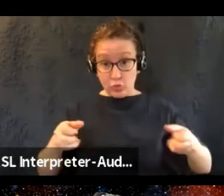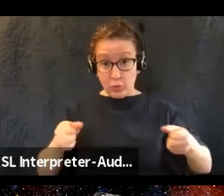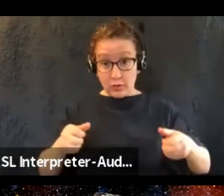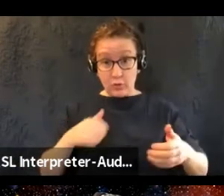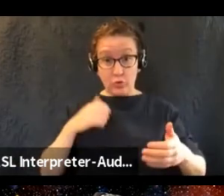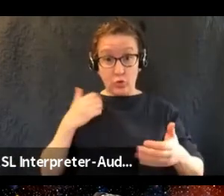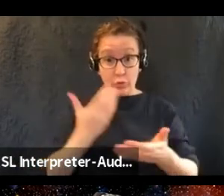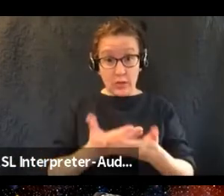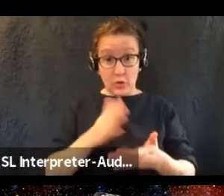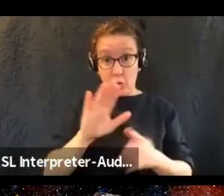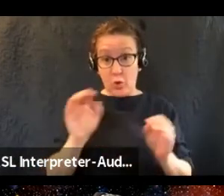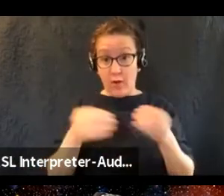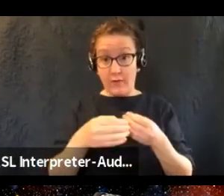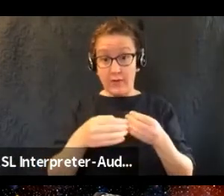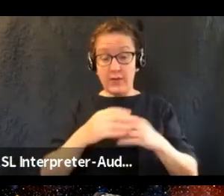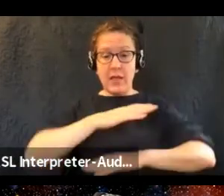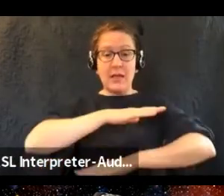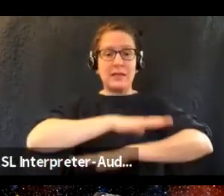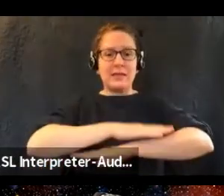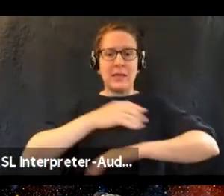What is your desk height like?